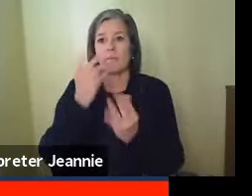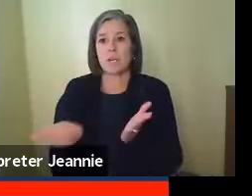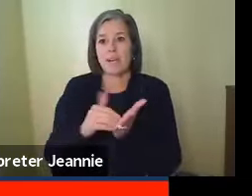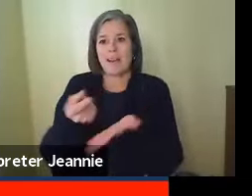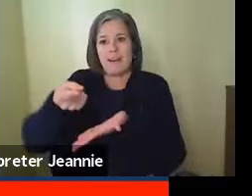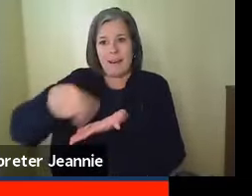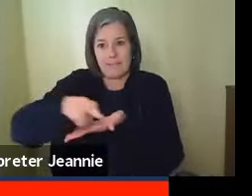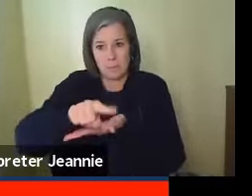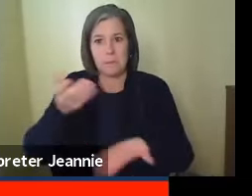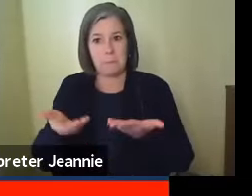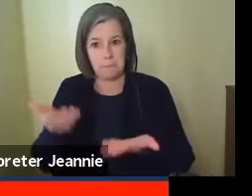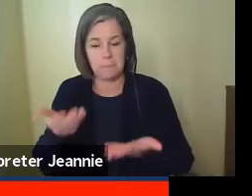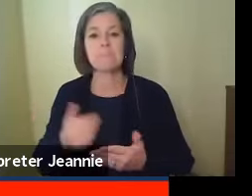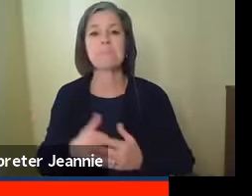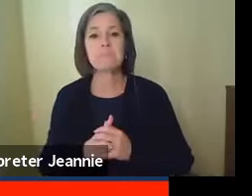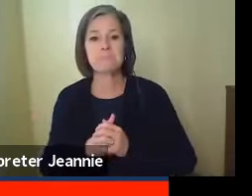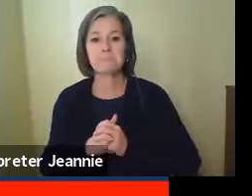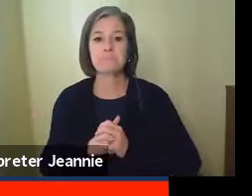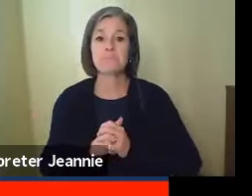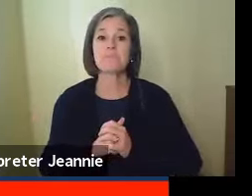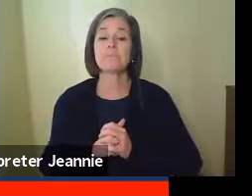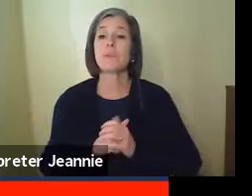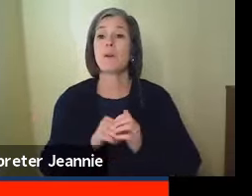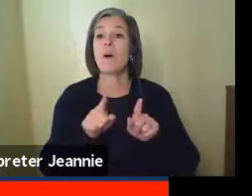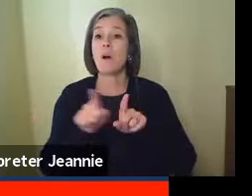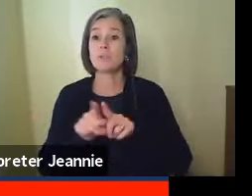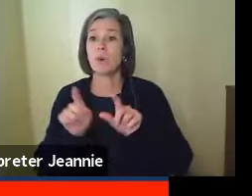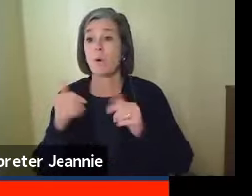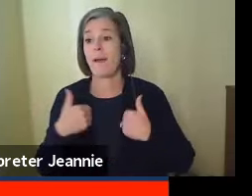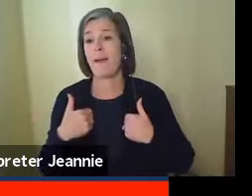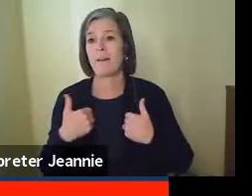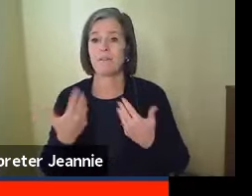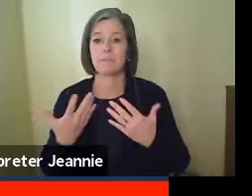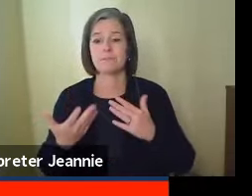You can also find running frequently asked questions,